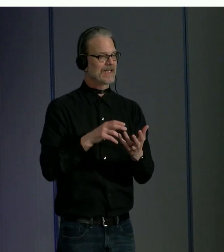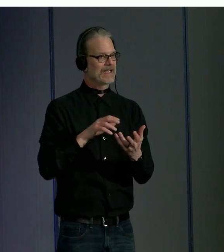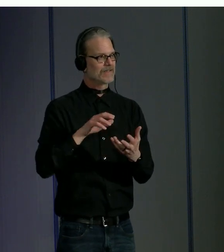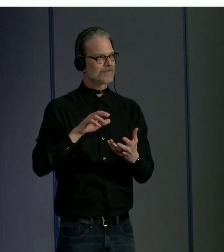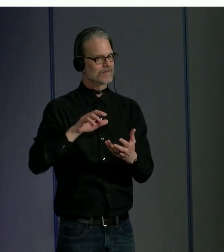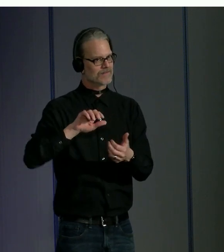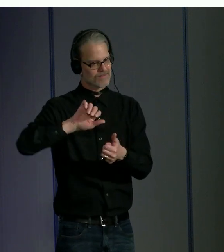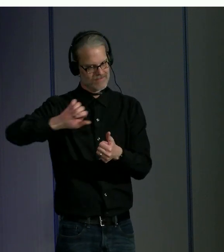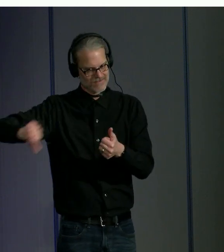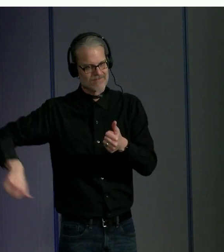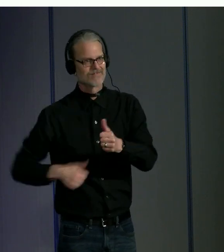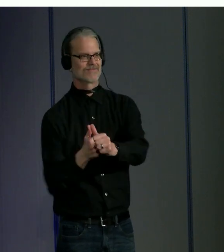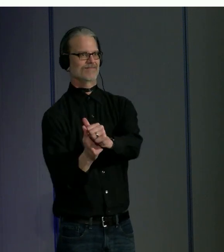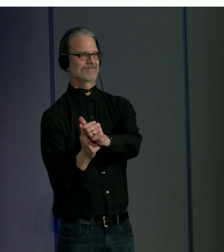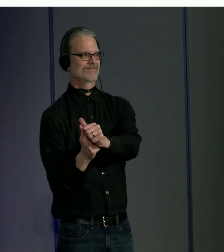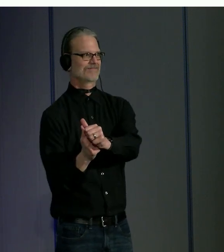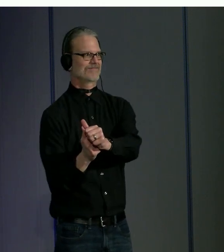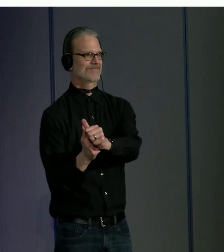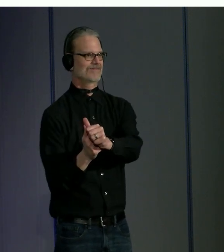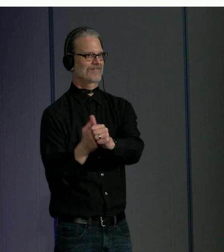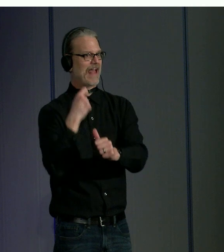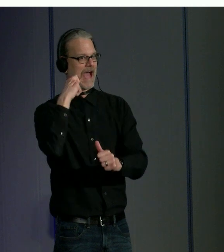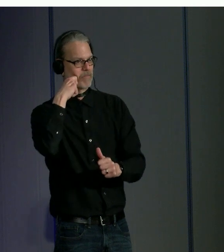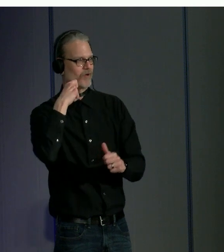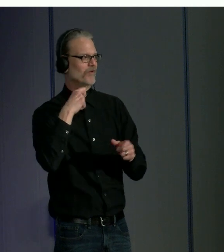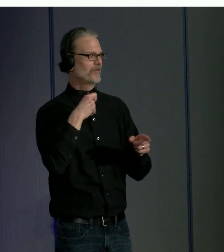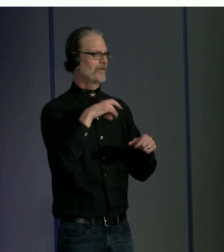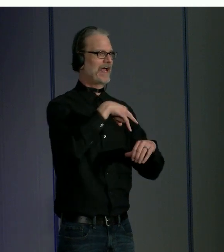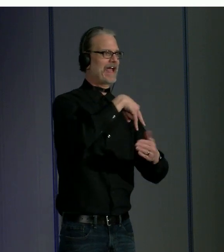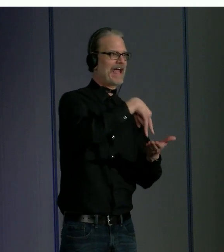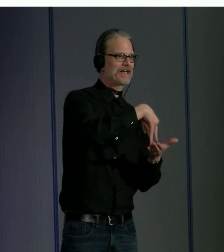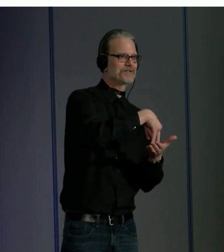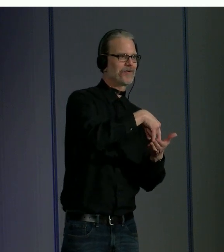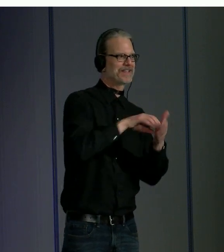the way Apple and Android developed their system. Little business units.